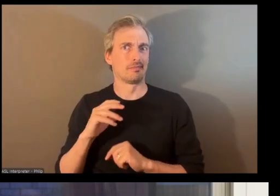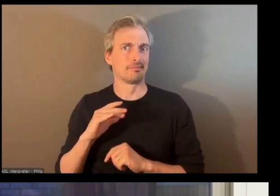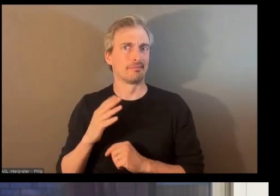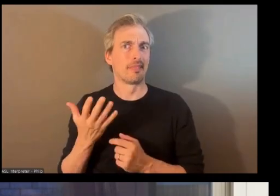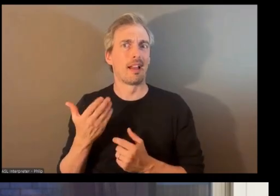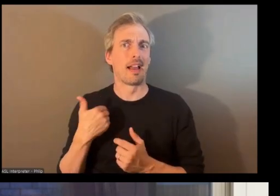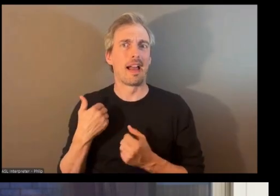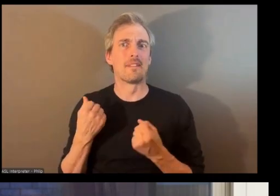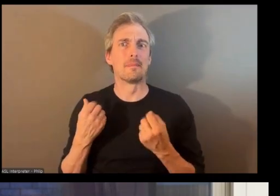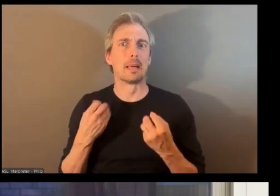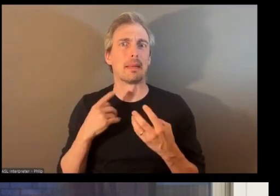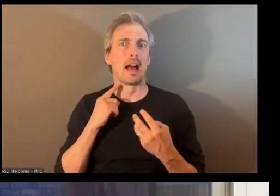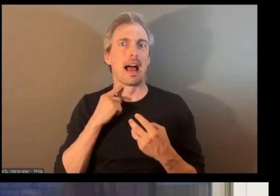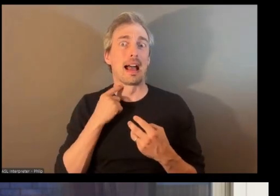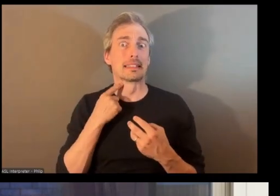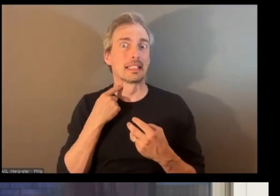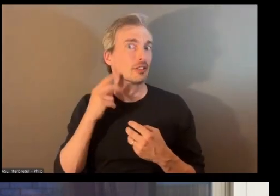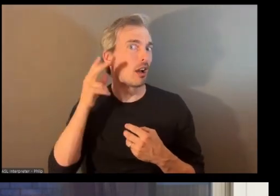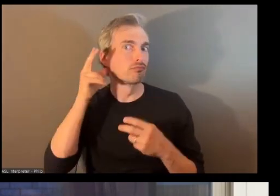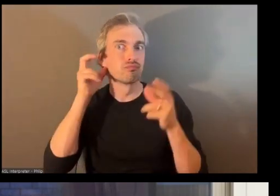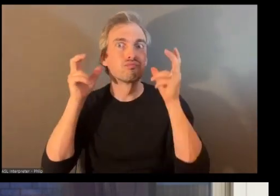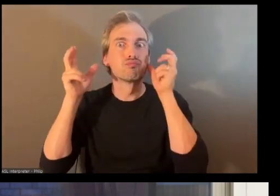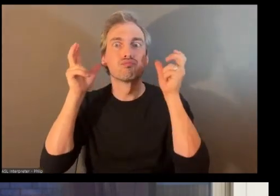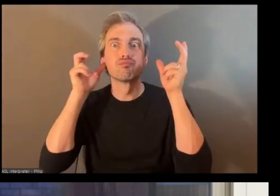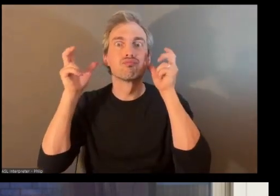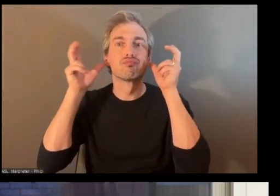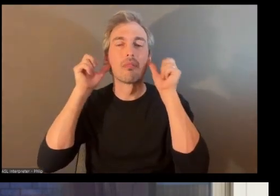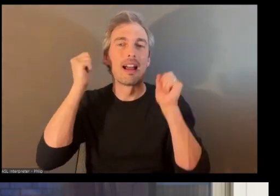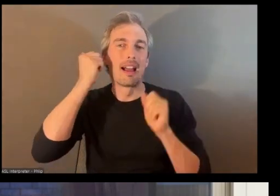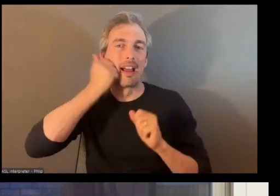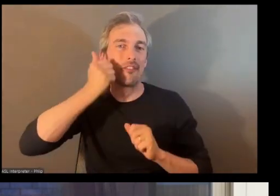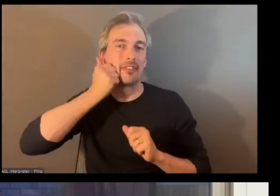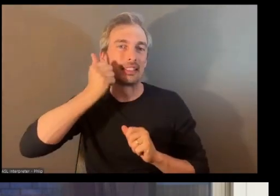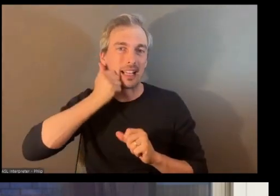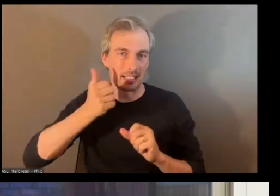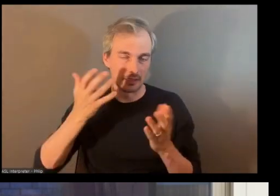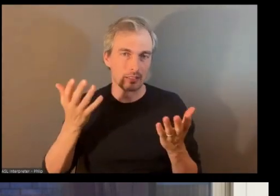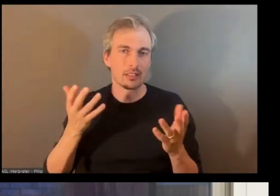There are people who speak English as their primary language, and have an accent.